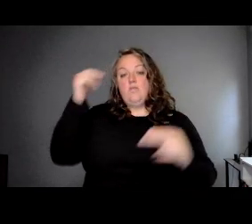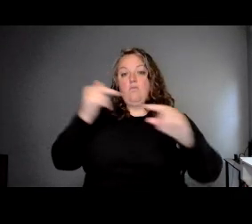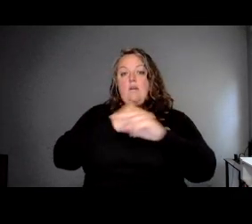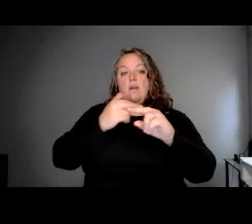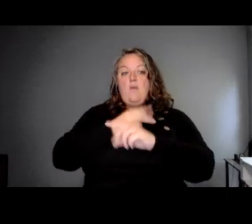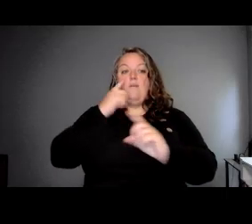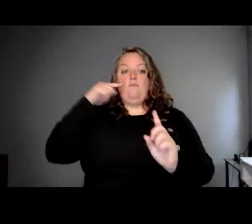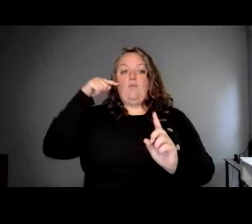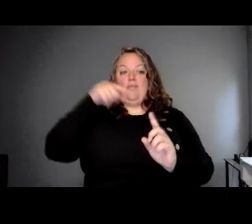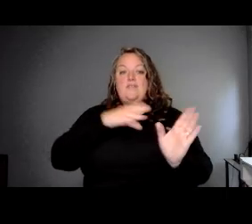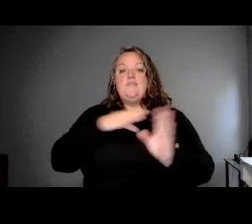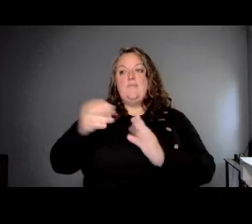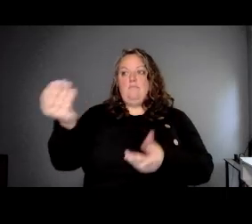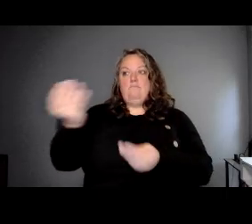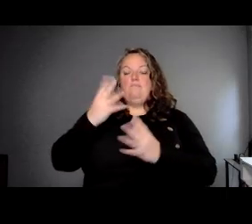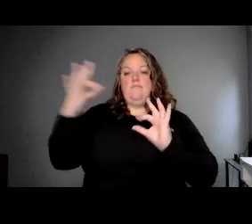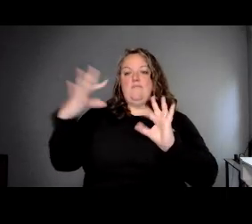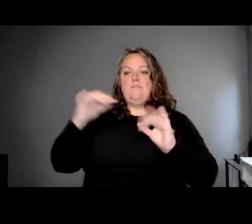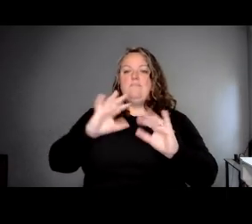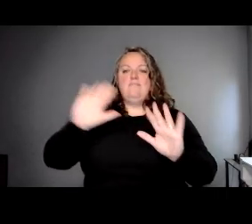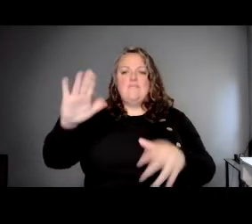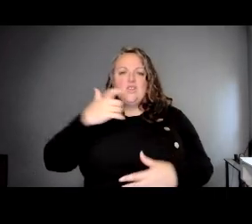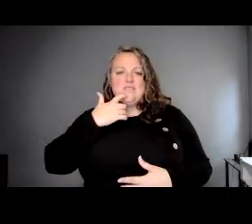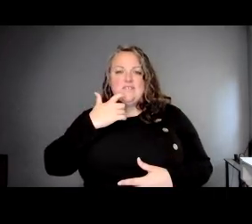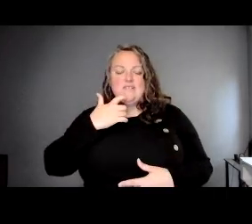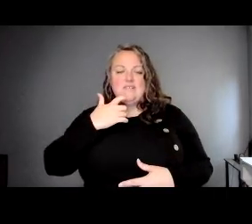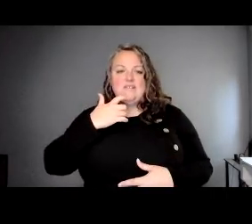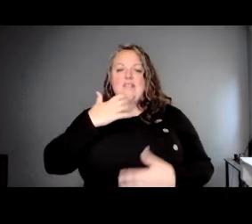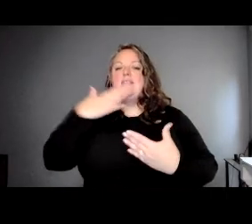Thank [you] so much for their time and consideration.